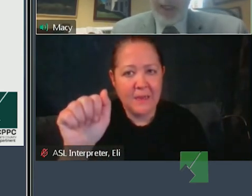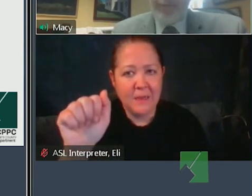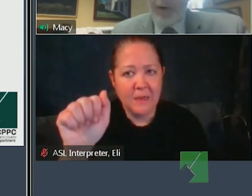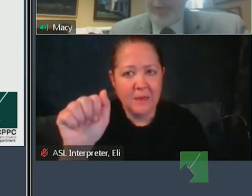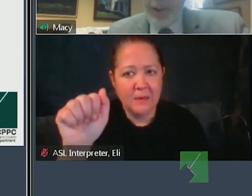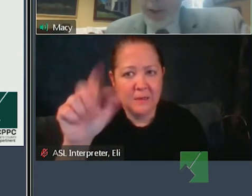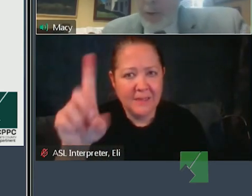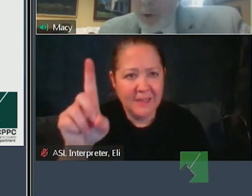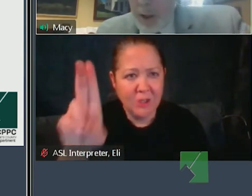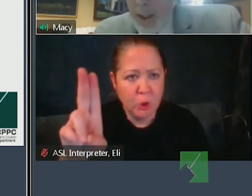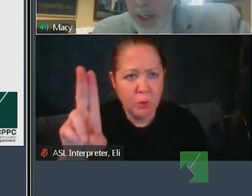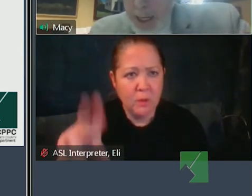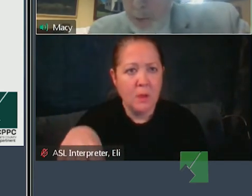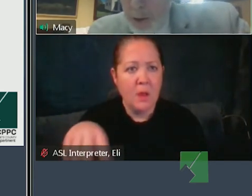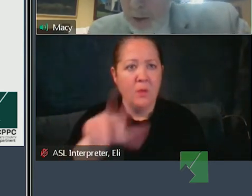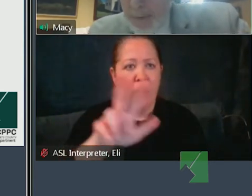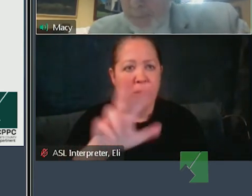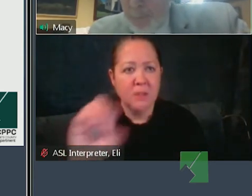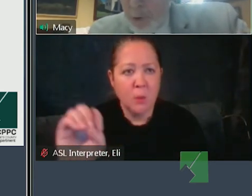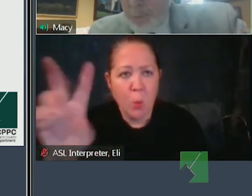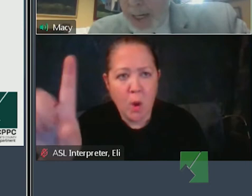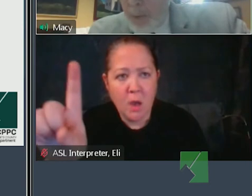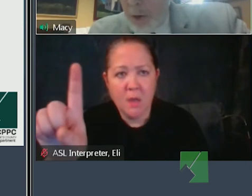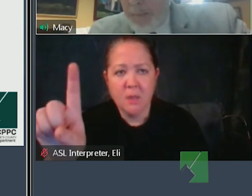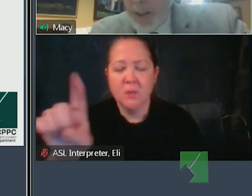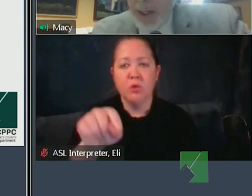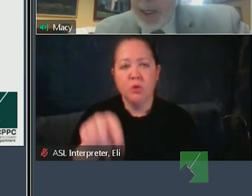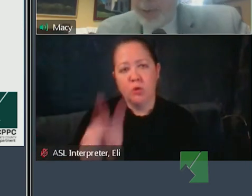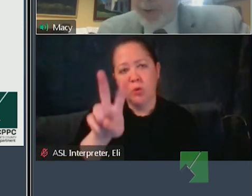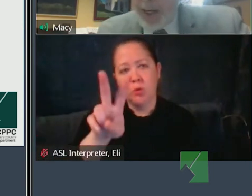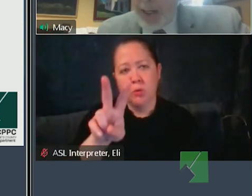telephone (301) 817-4381. And it provided an email.